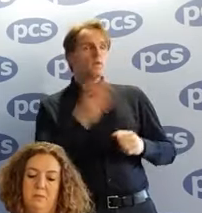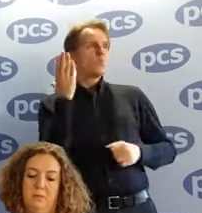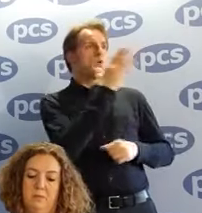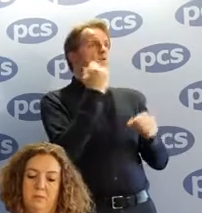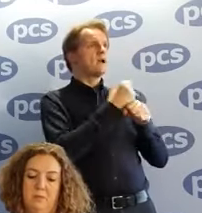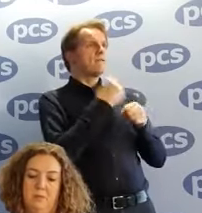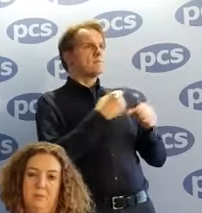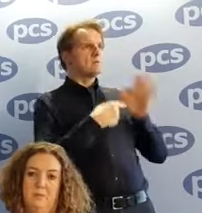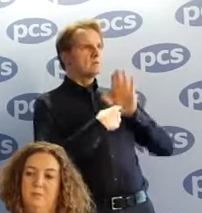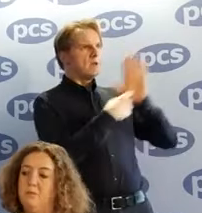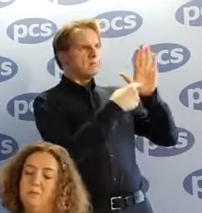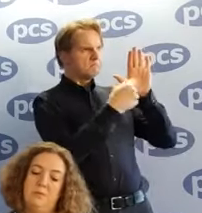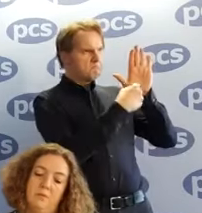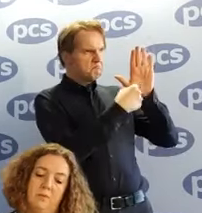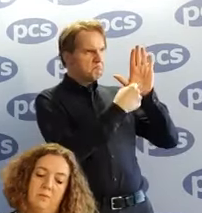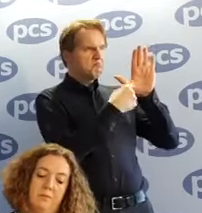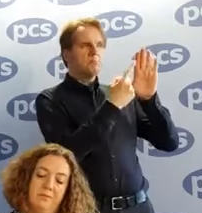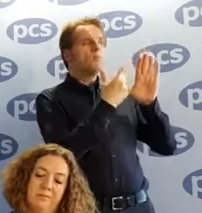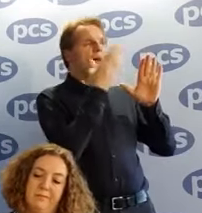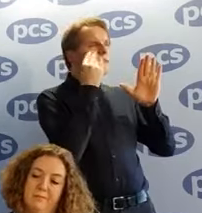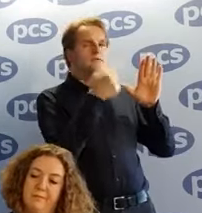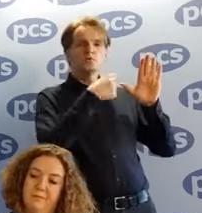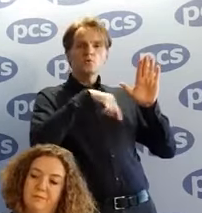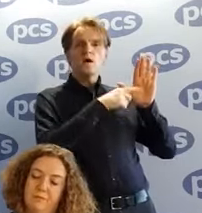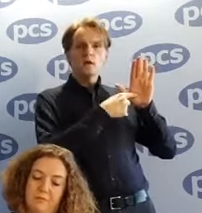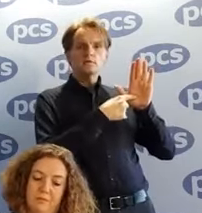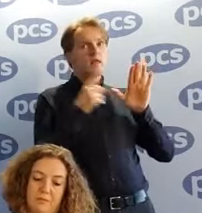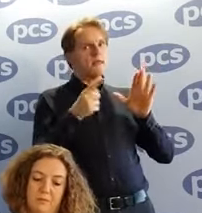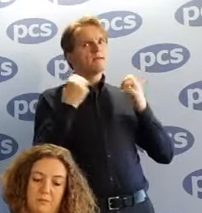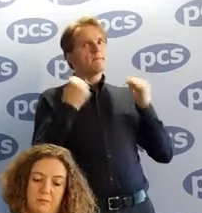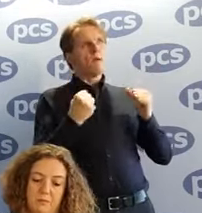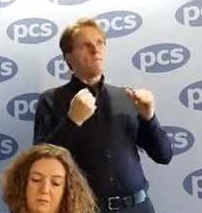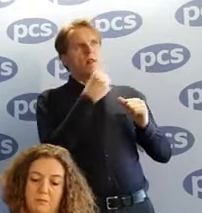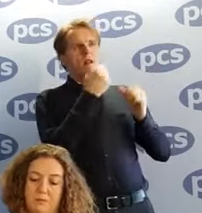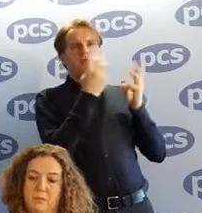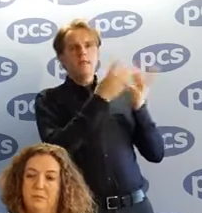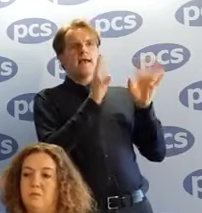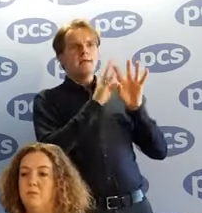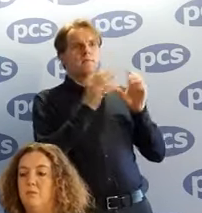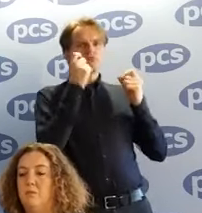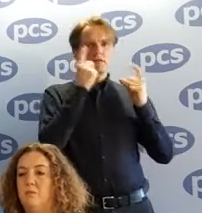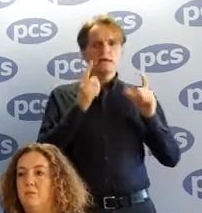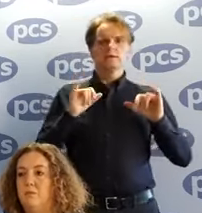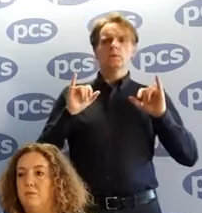let's not underestimate that is such a powerful message that I hope the Cabinet Office realise they've got to treat their staff